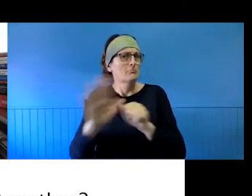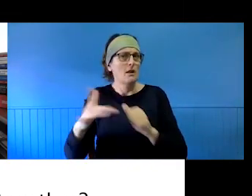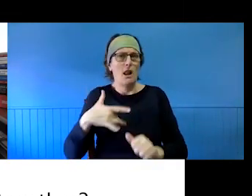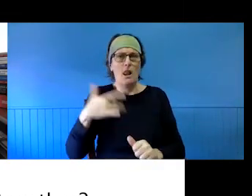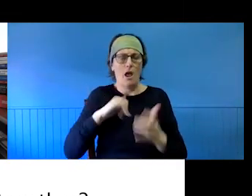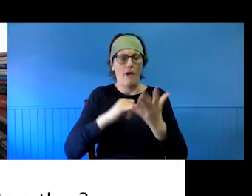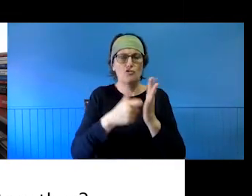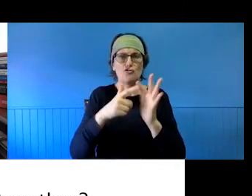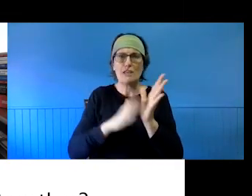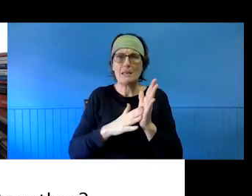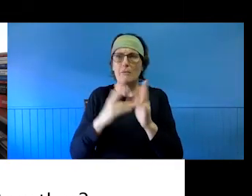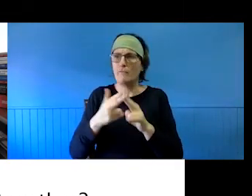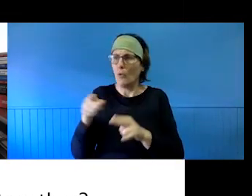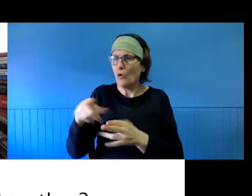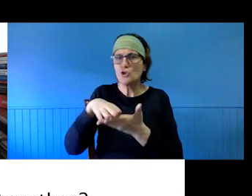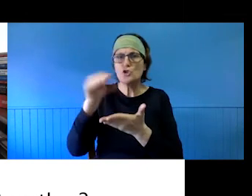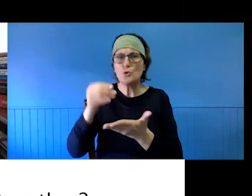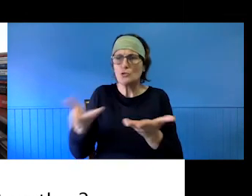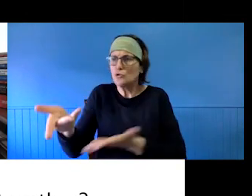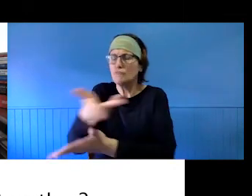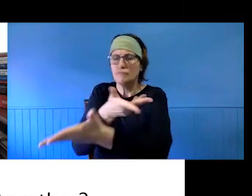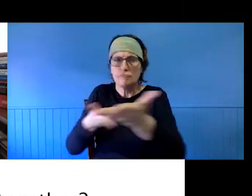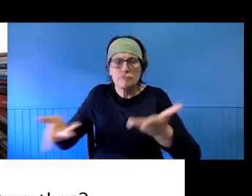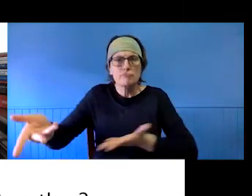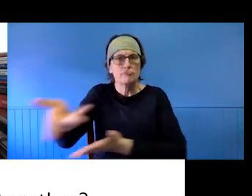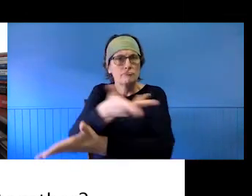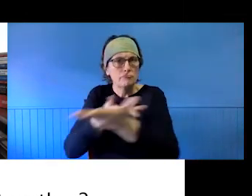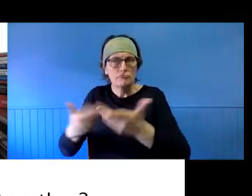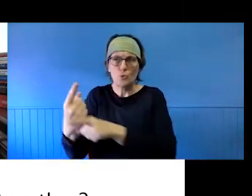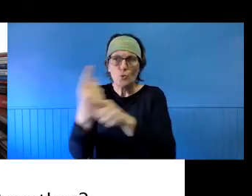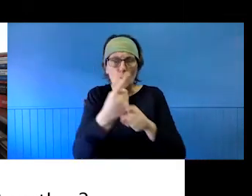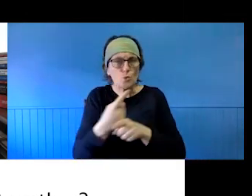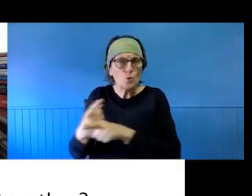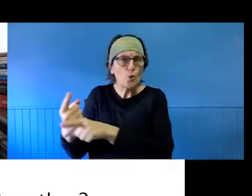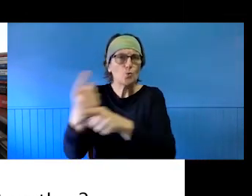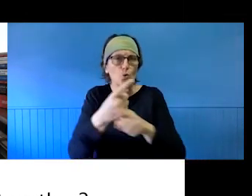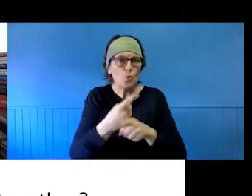explore their personal interaction with the content and pulling out all